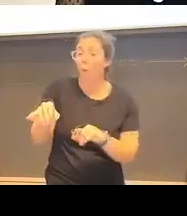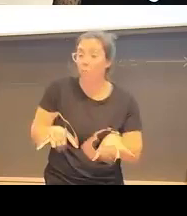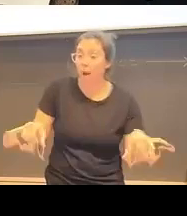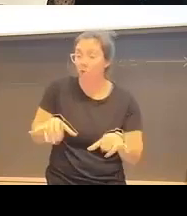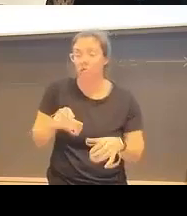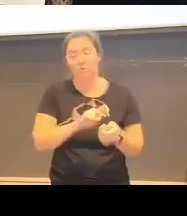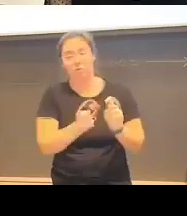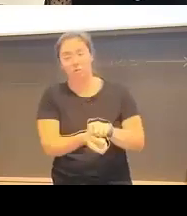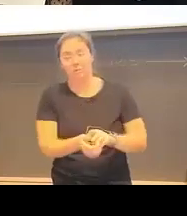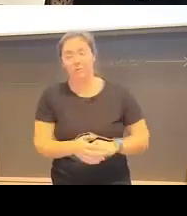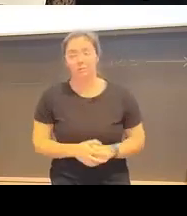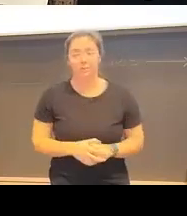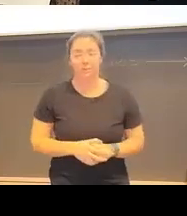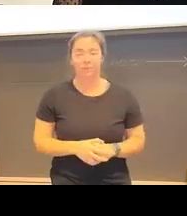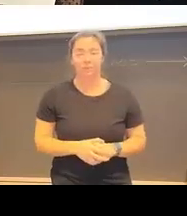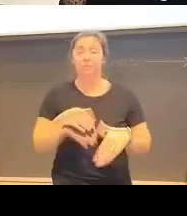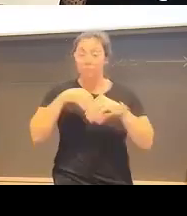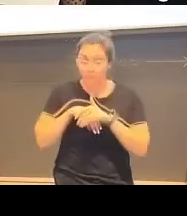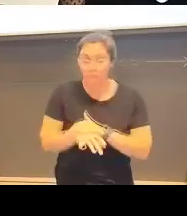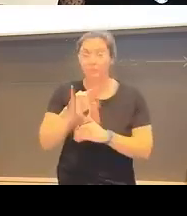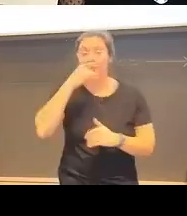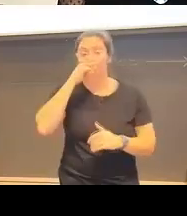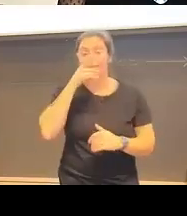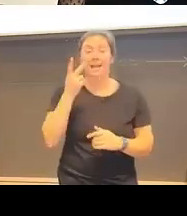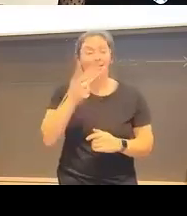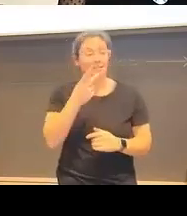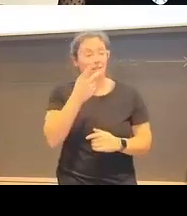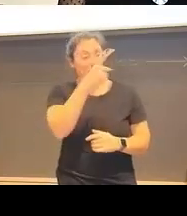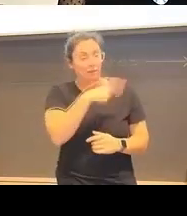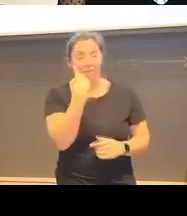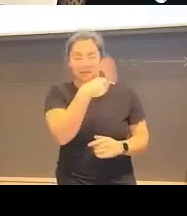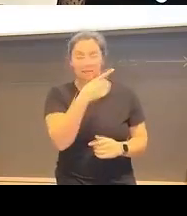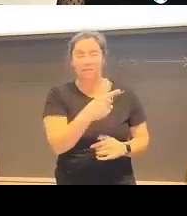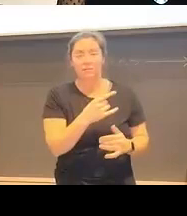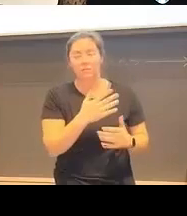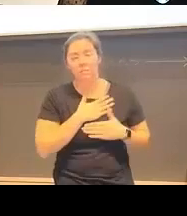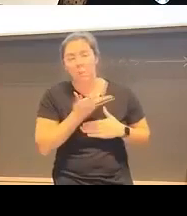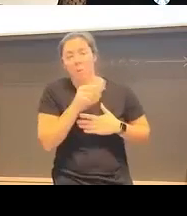for one they said when I walk into peeds I see the faces of my own children it's easier to ignore